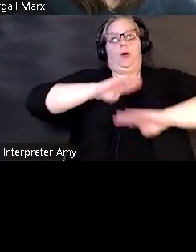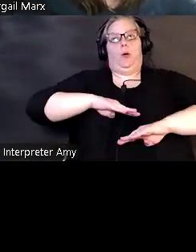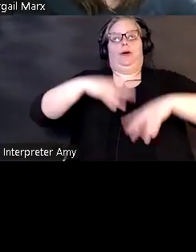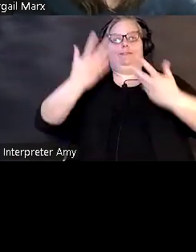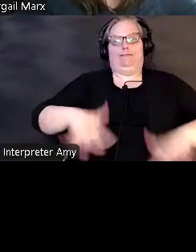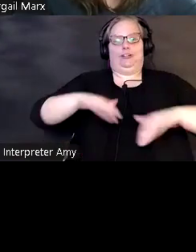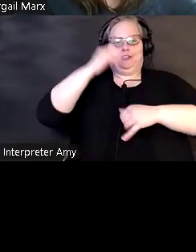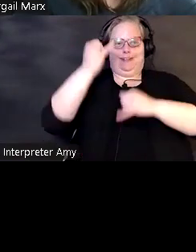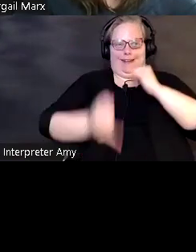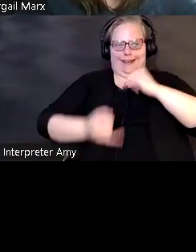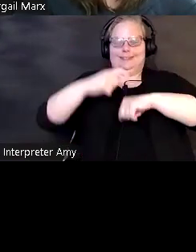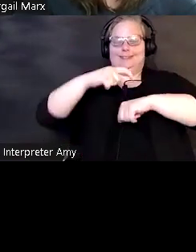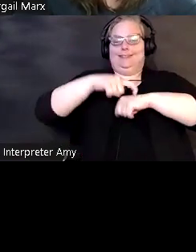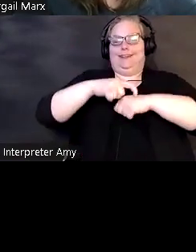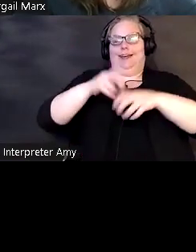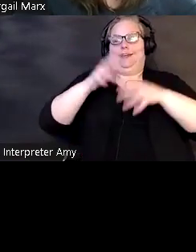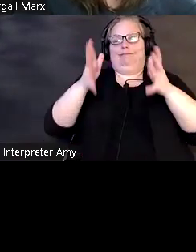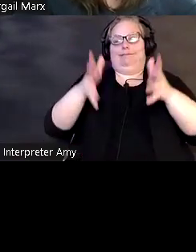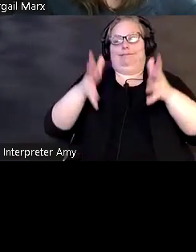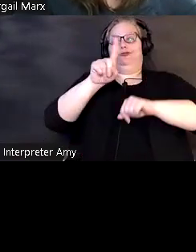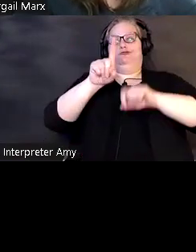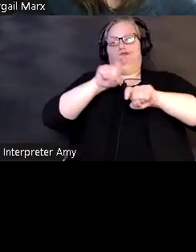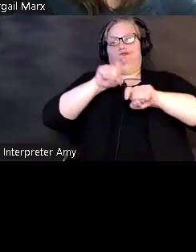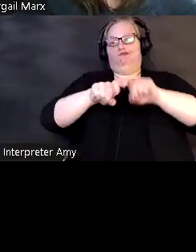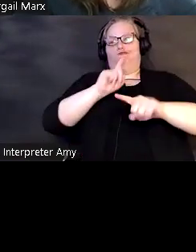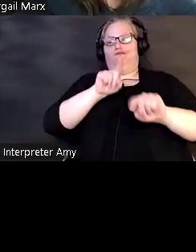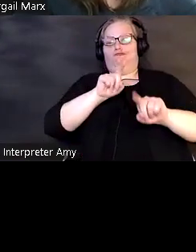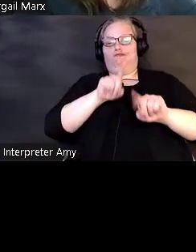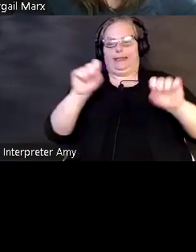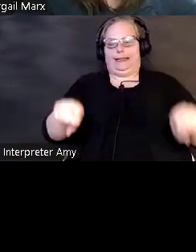so we're happy to have some discussion. It looks like I will point out just one